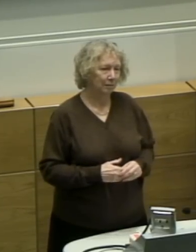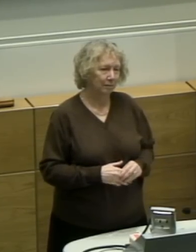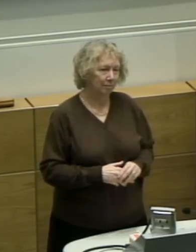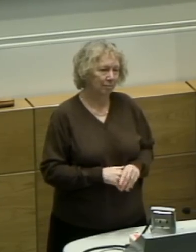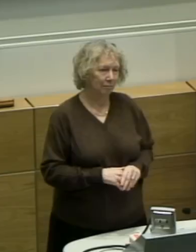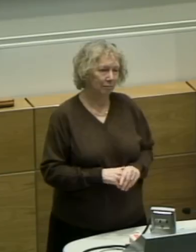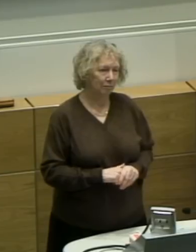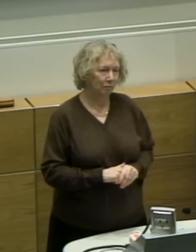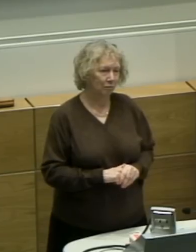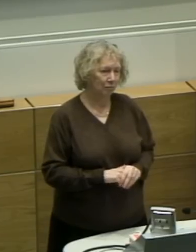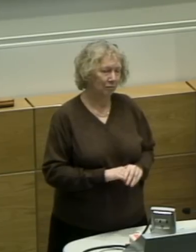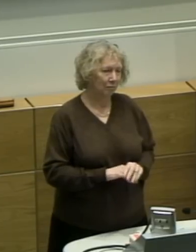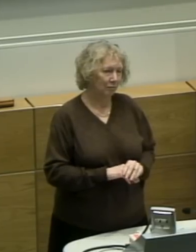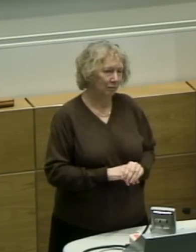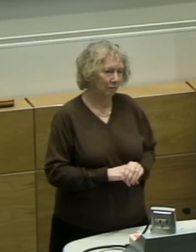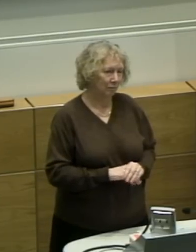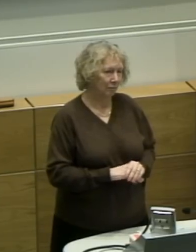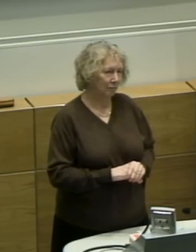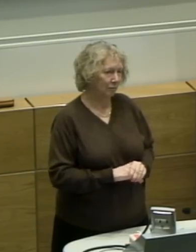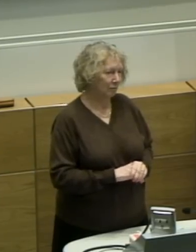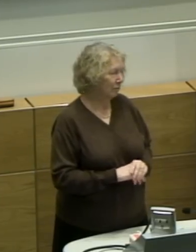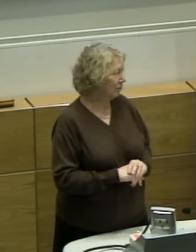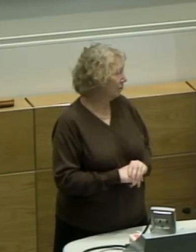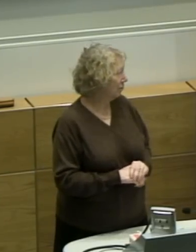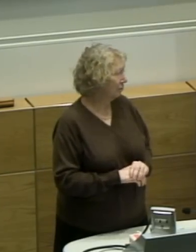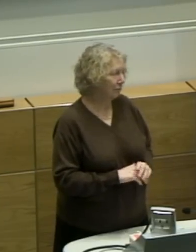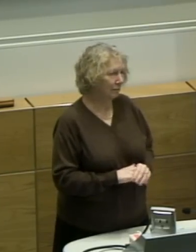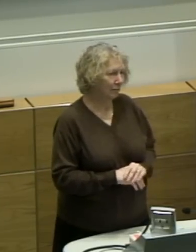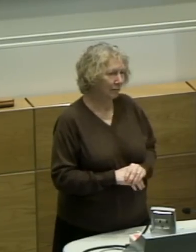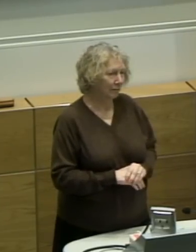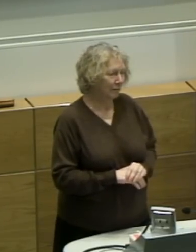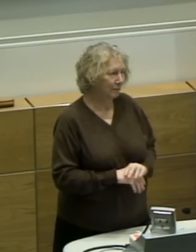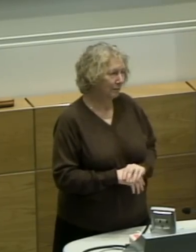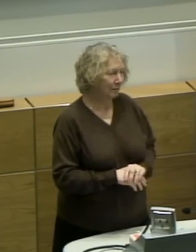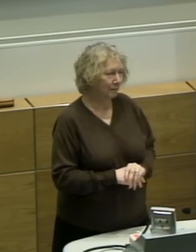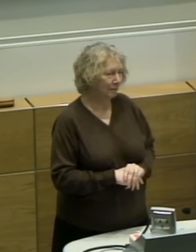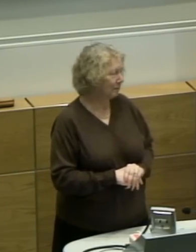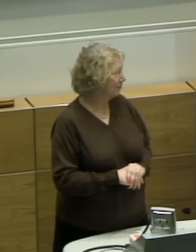that actually has to do with reading and how lip-reading improves reading. Okay.